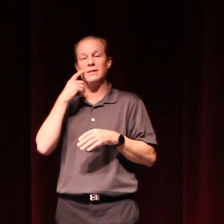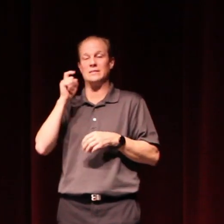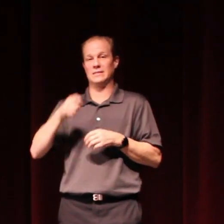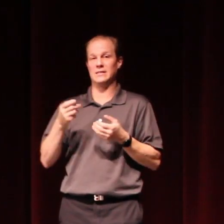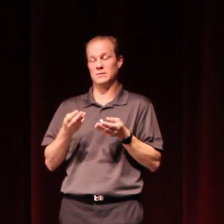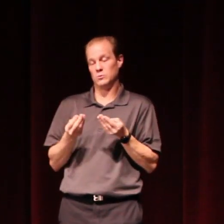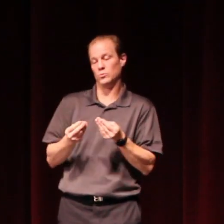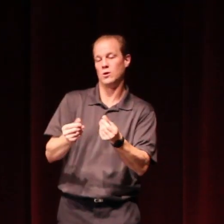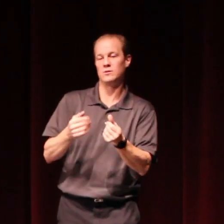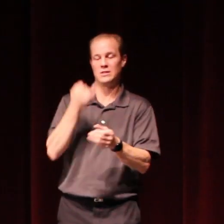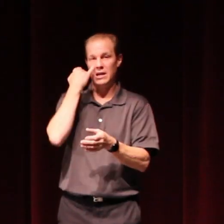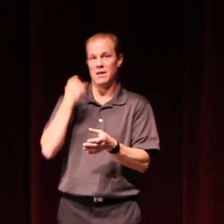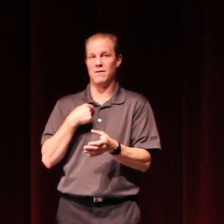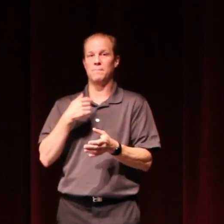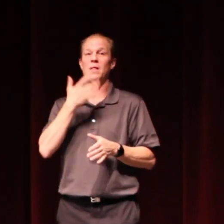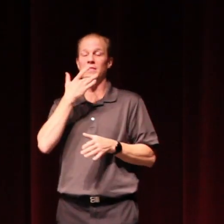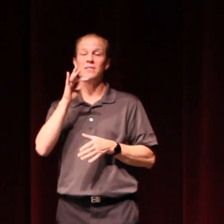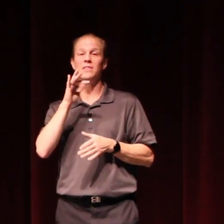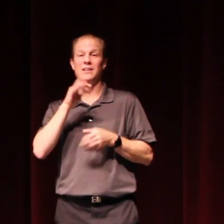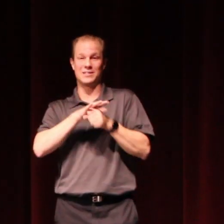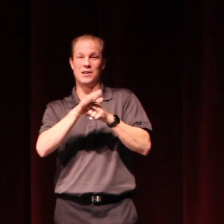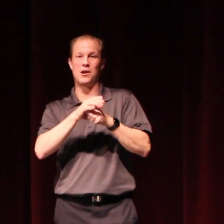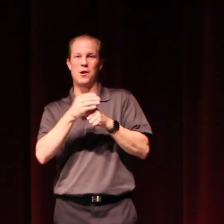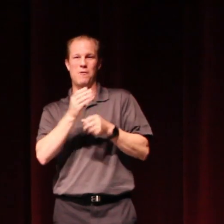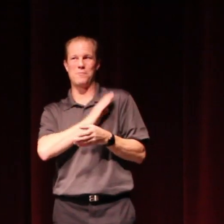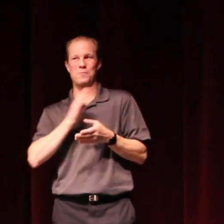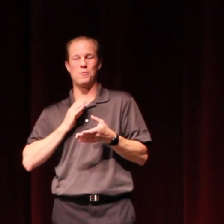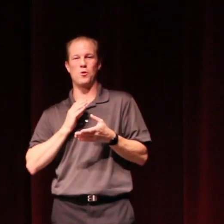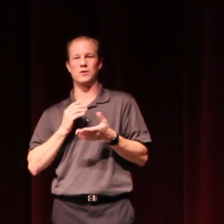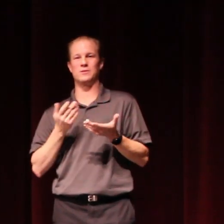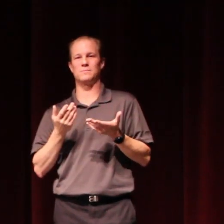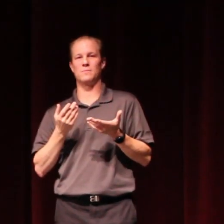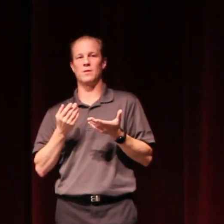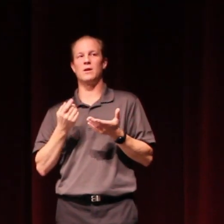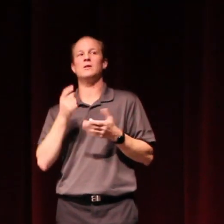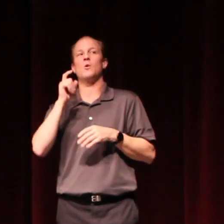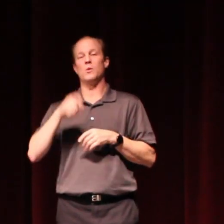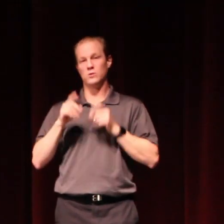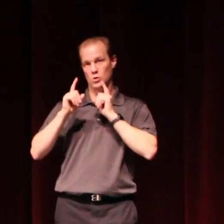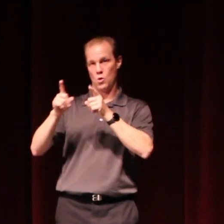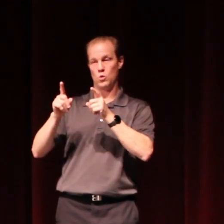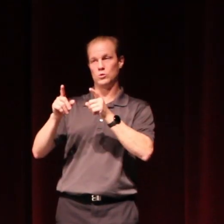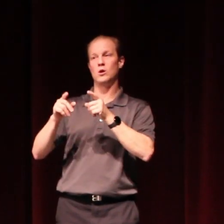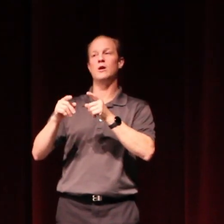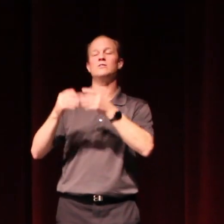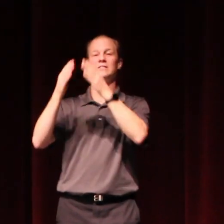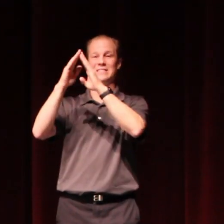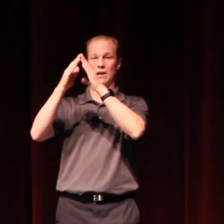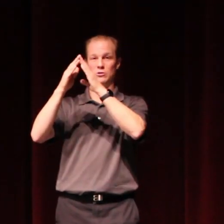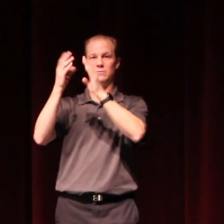to become one of the trustees, is we need to go to the township that we're in, in the county,